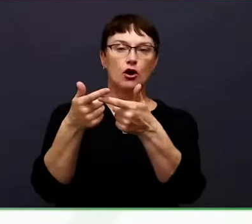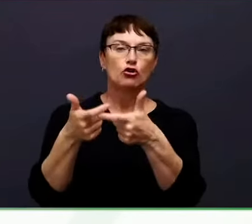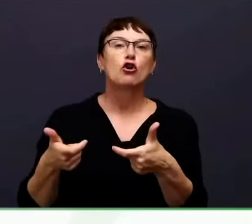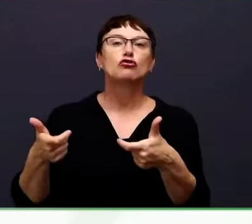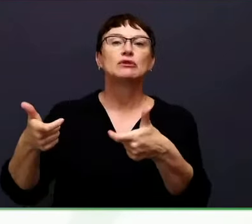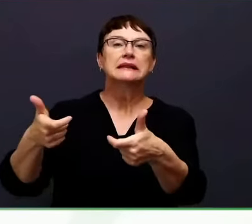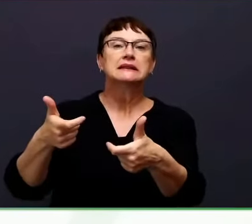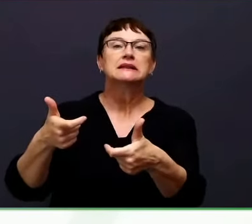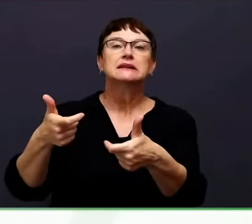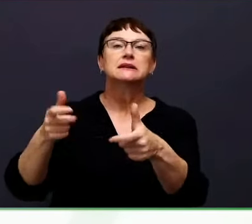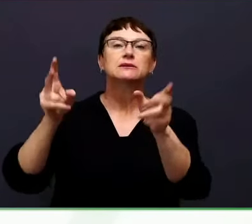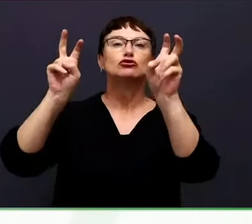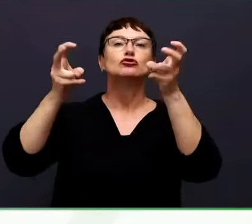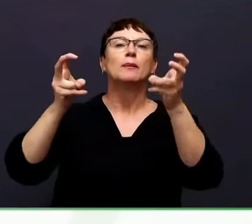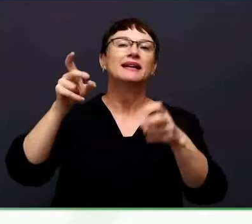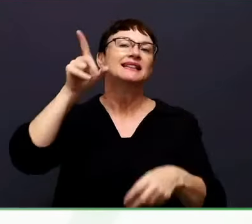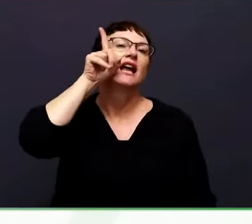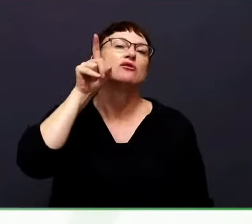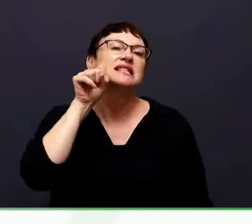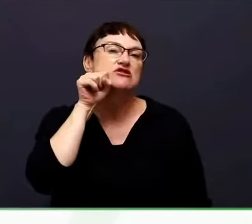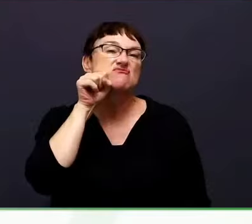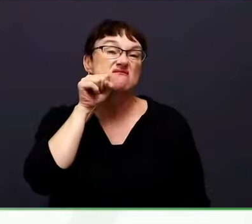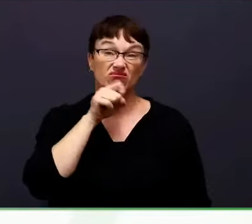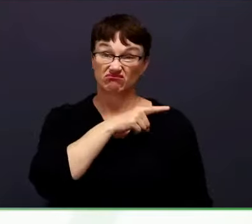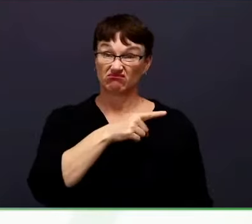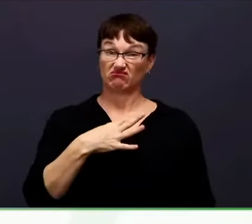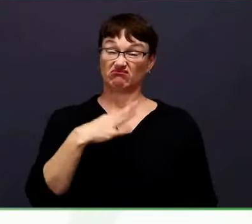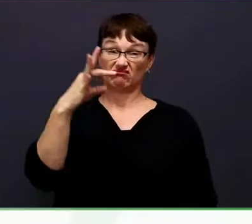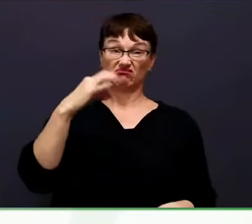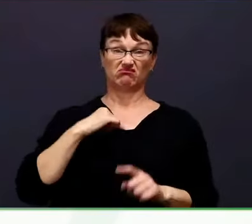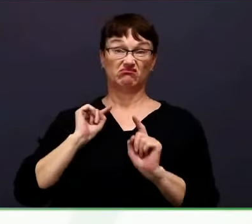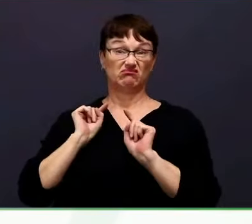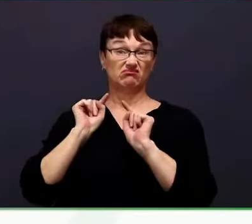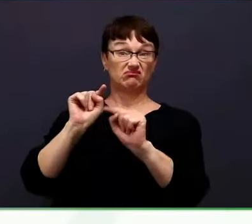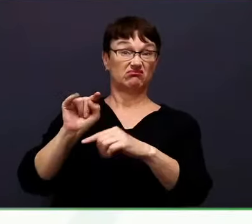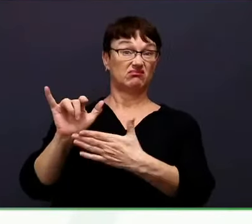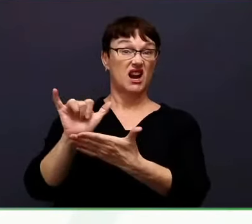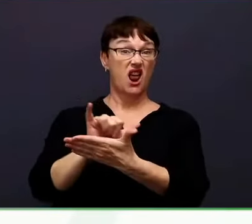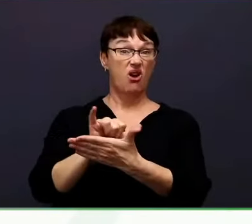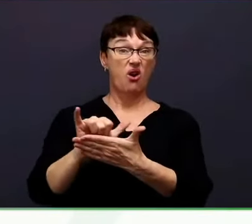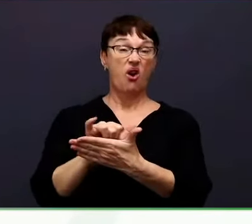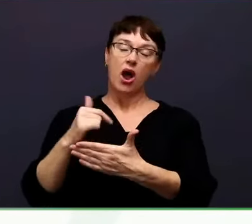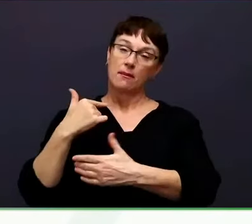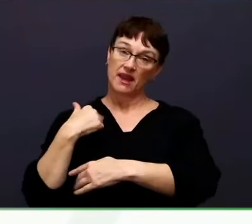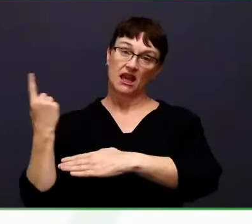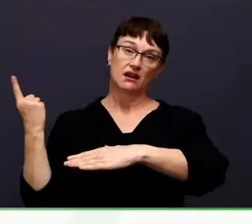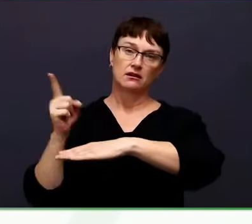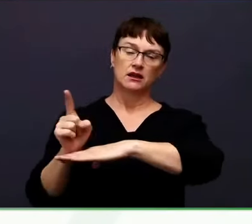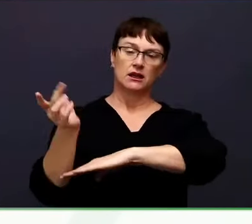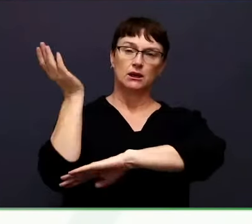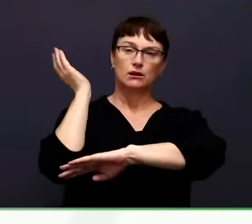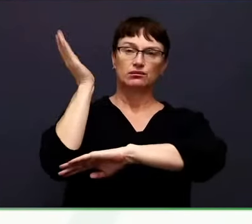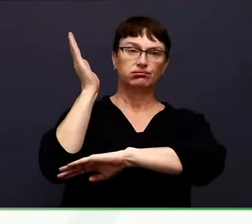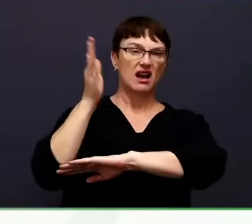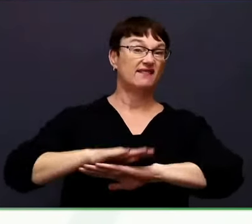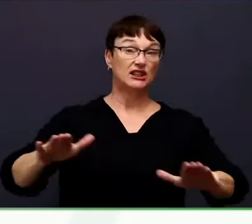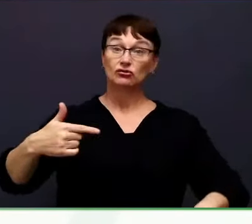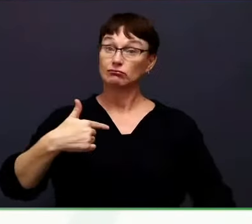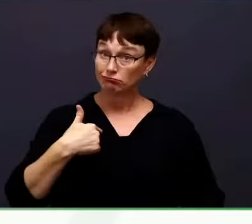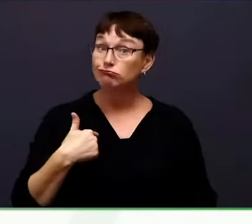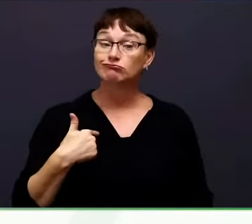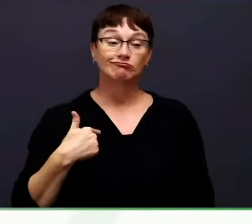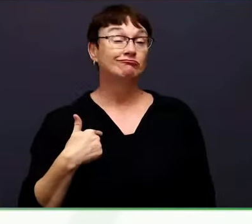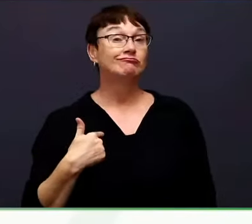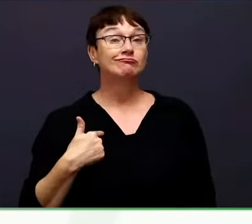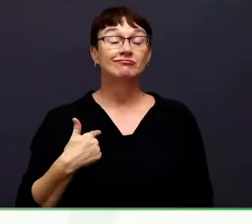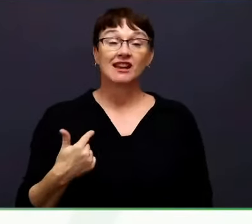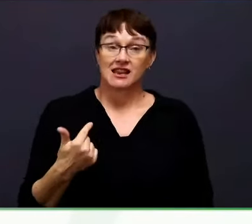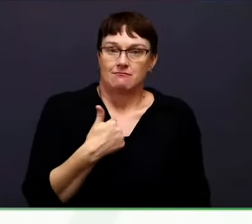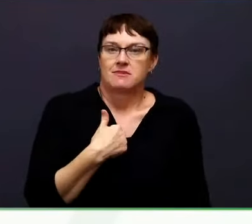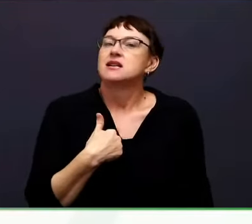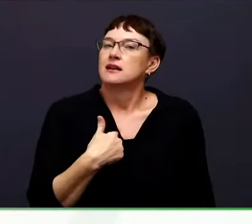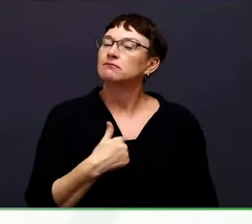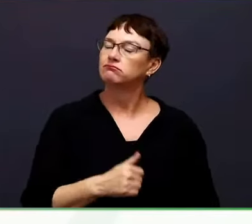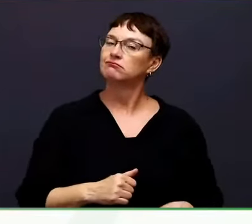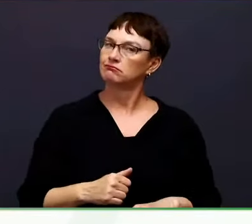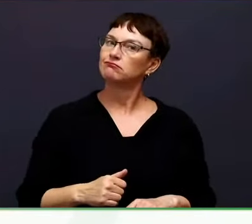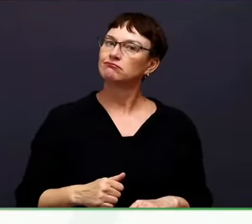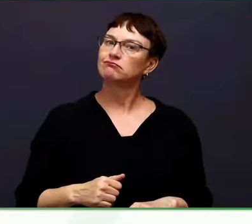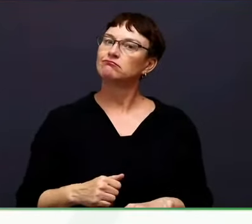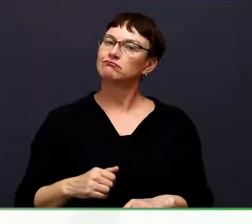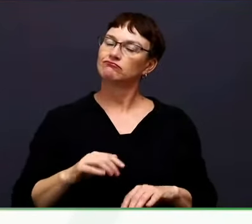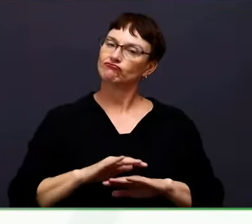I gave the speech as a representative of our group.